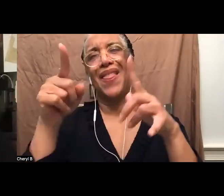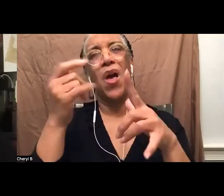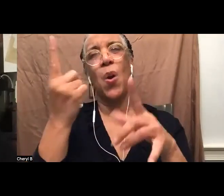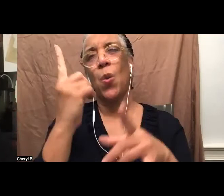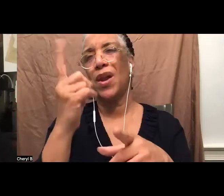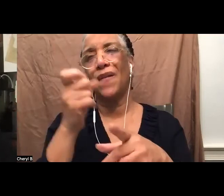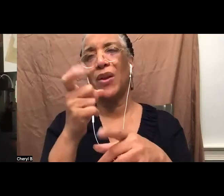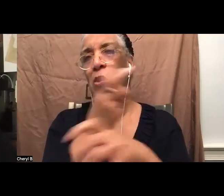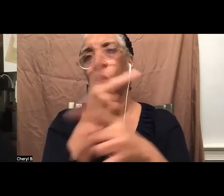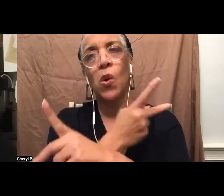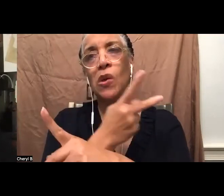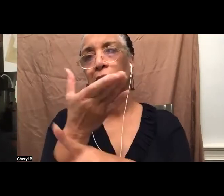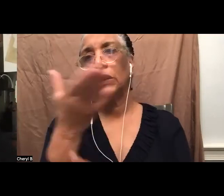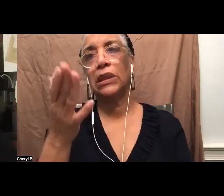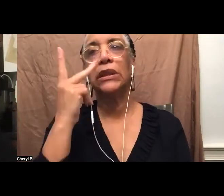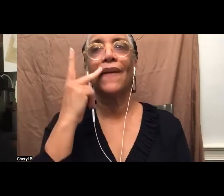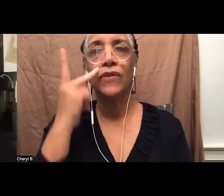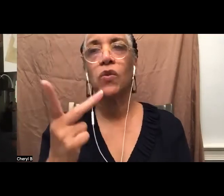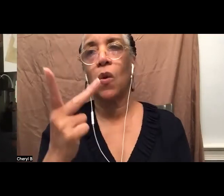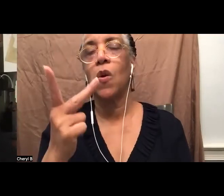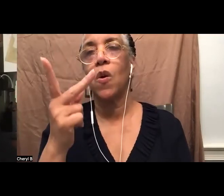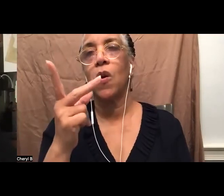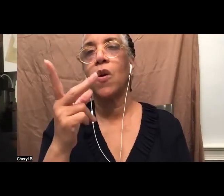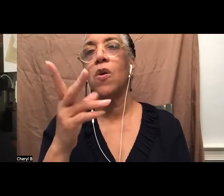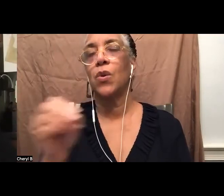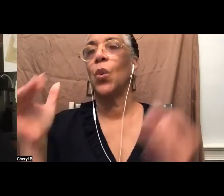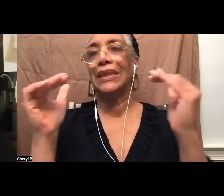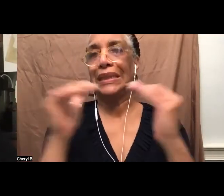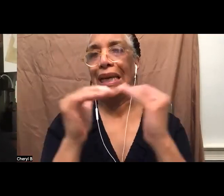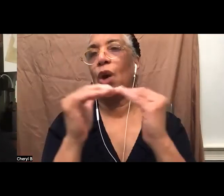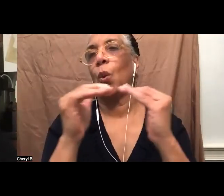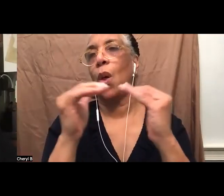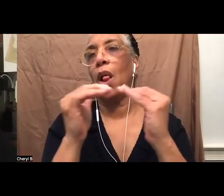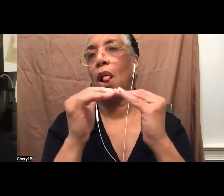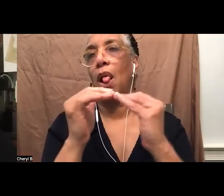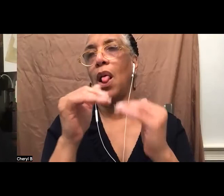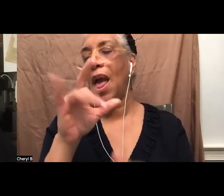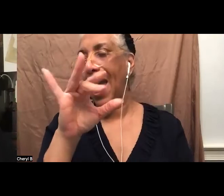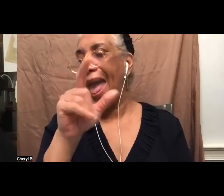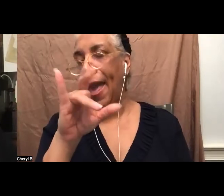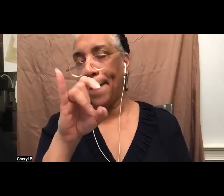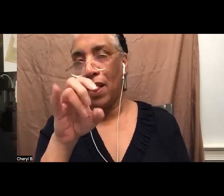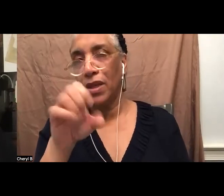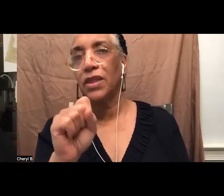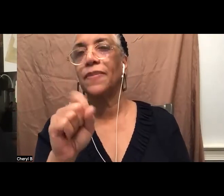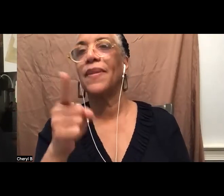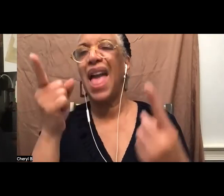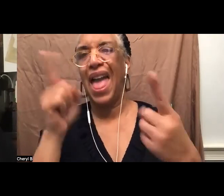was the eco-ableism that occurred. In the final COP26 agreement